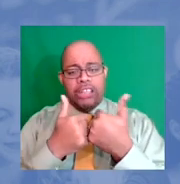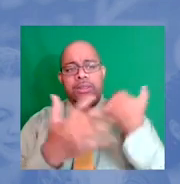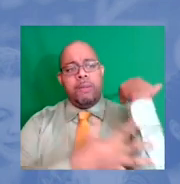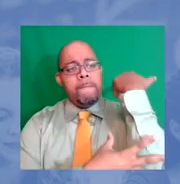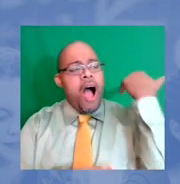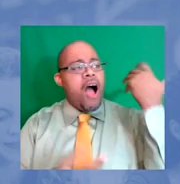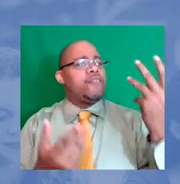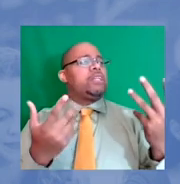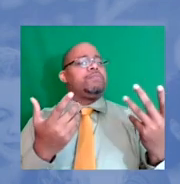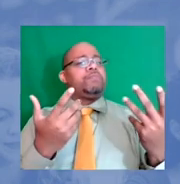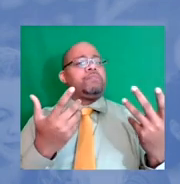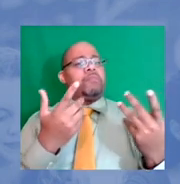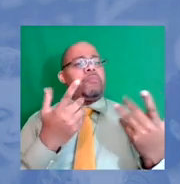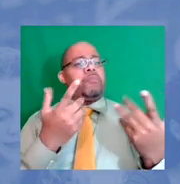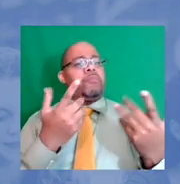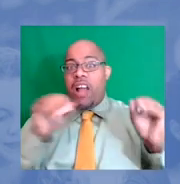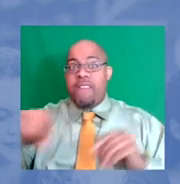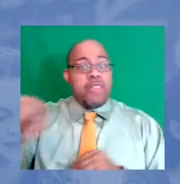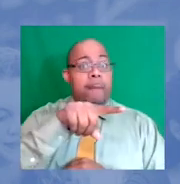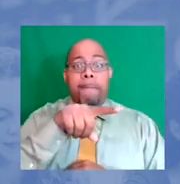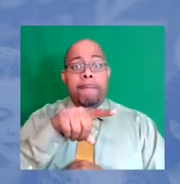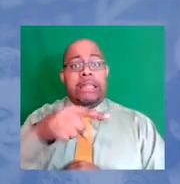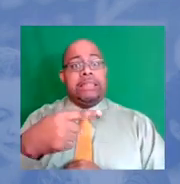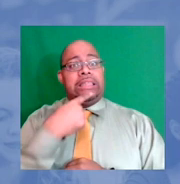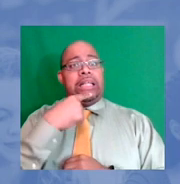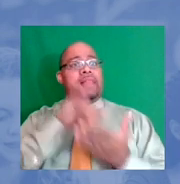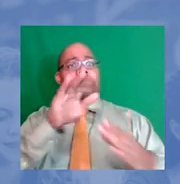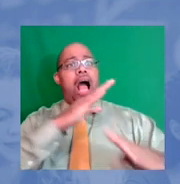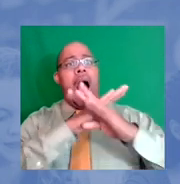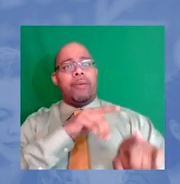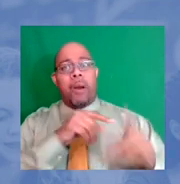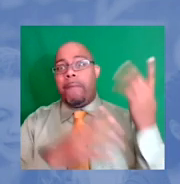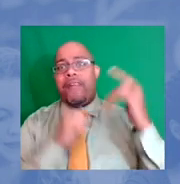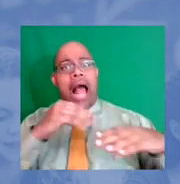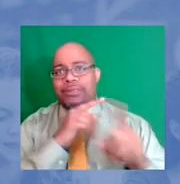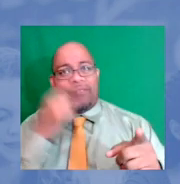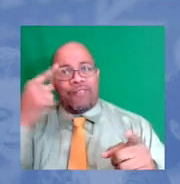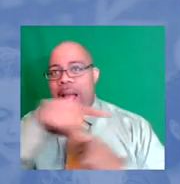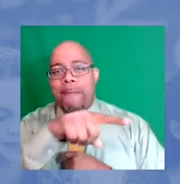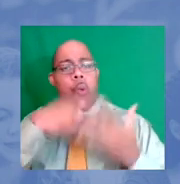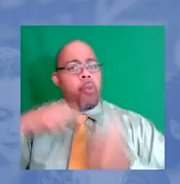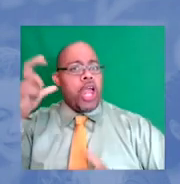OF THEM ARE SAYING THAT THAT'S AN OBSTACLE. AND WHAT WE'RE HEARING IS CREATIVITY IN HOW